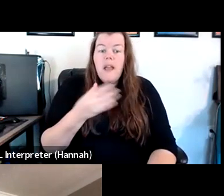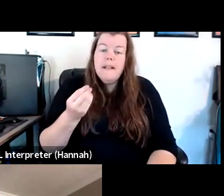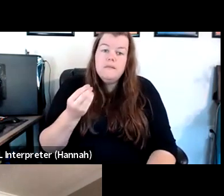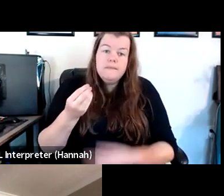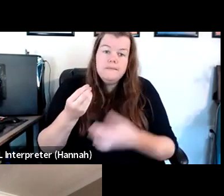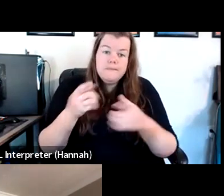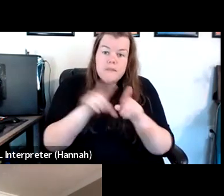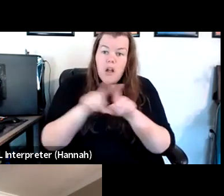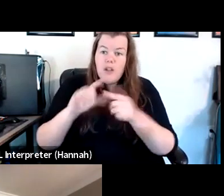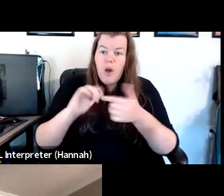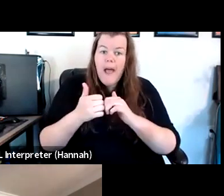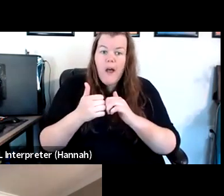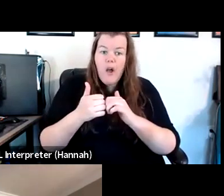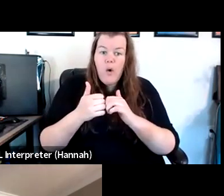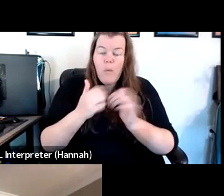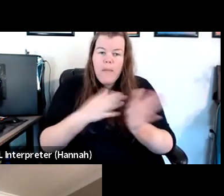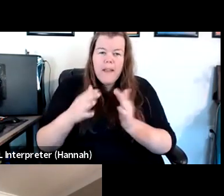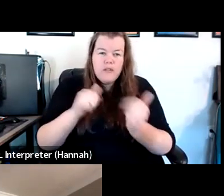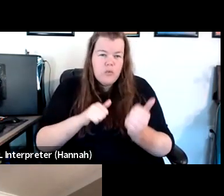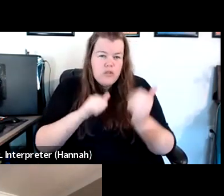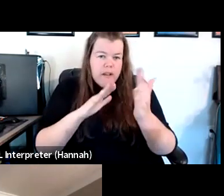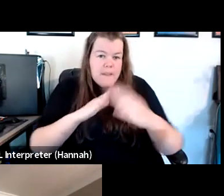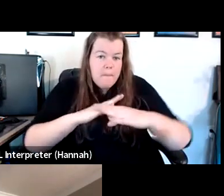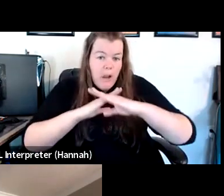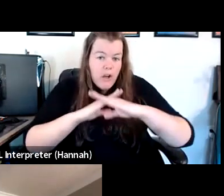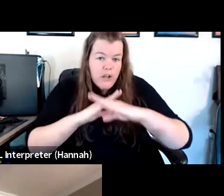planning to address like any challenges or barriers that come up so I'm wondering